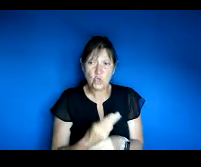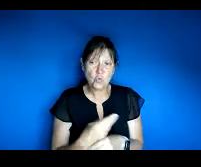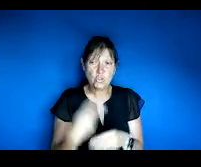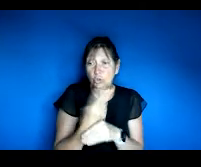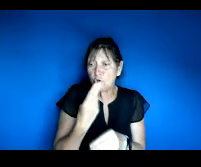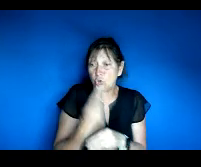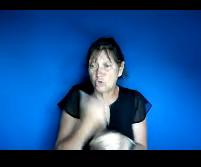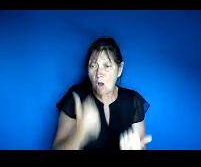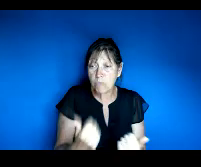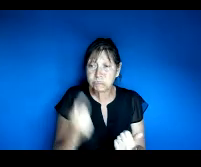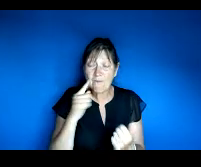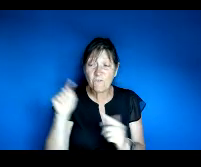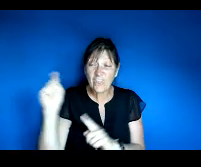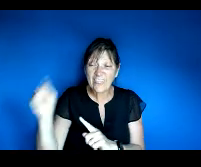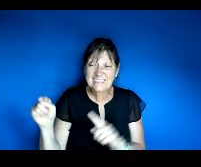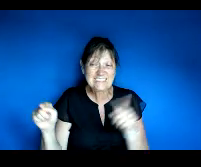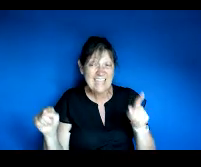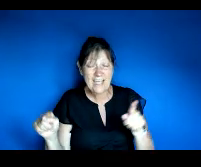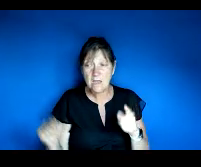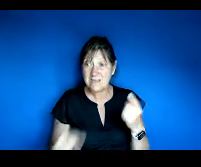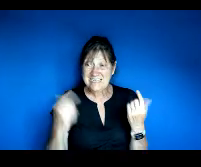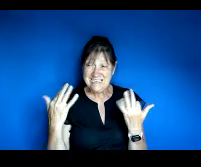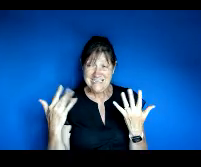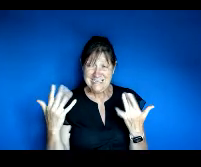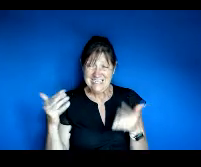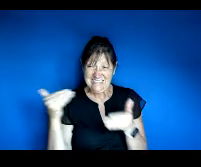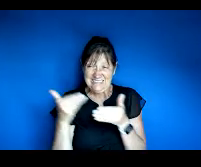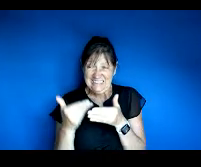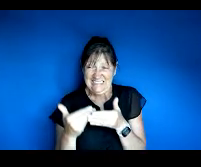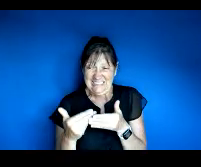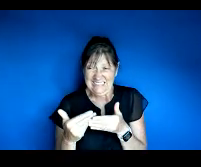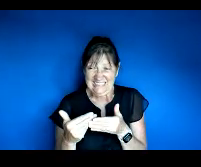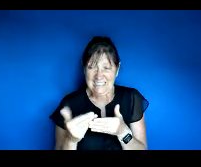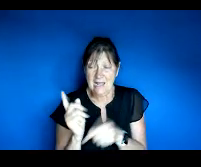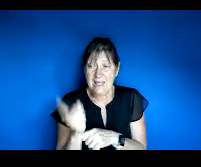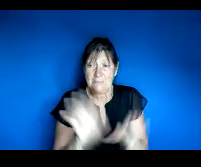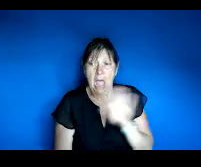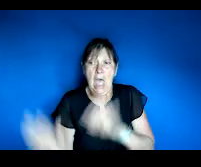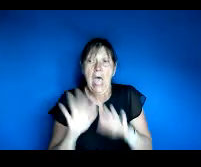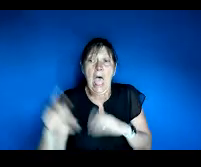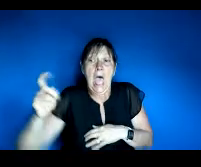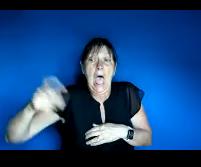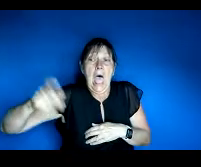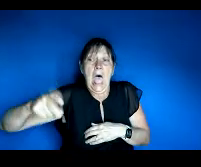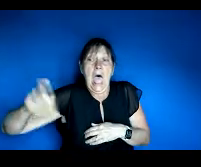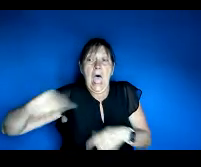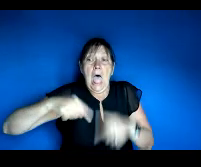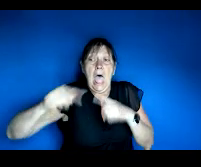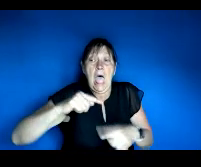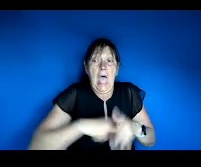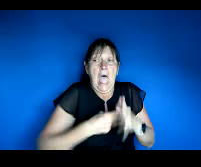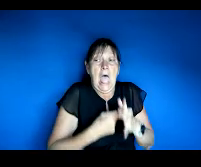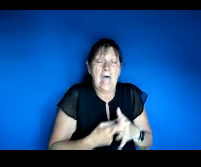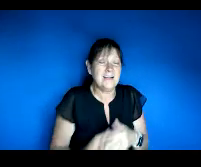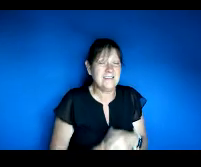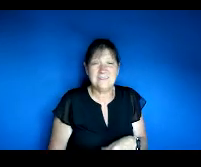in a particular class as opposed to waiting and saying, "I don't think I need this." And then kind of getting started with our office from scratch, because, you know,